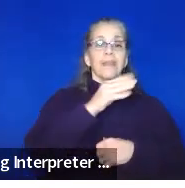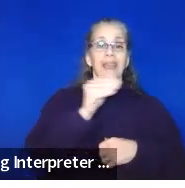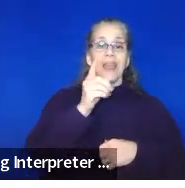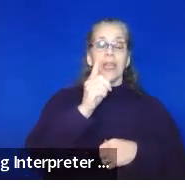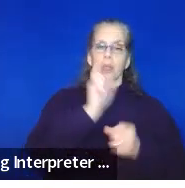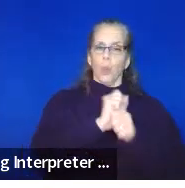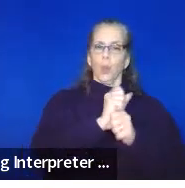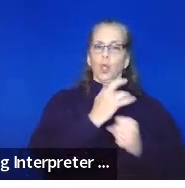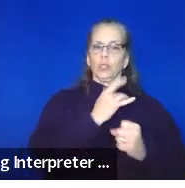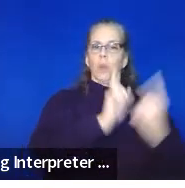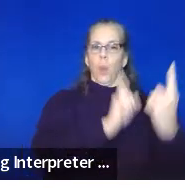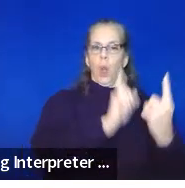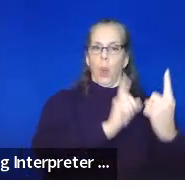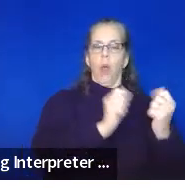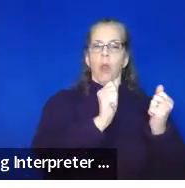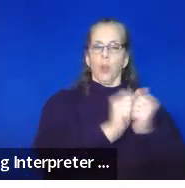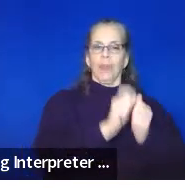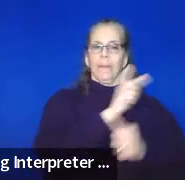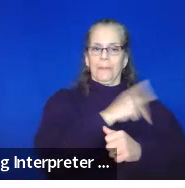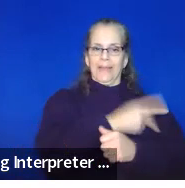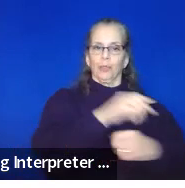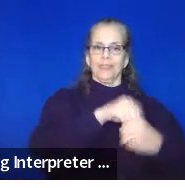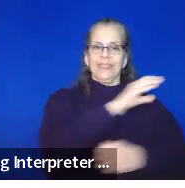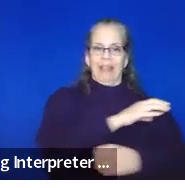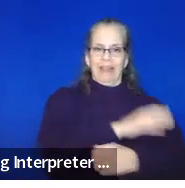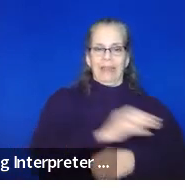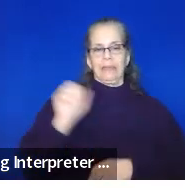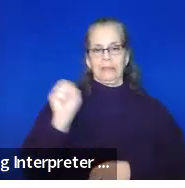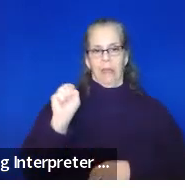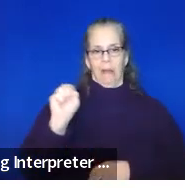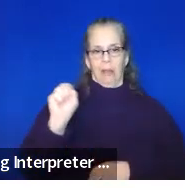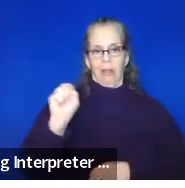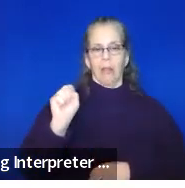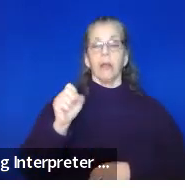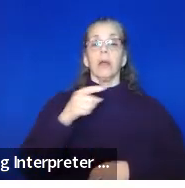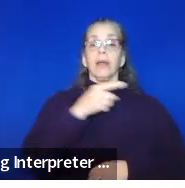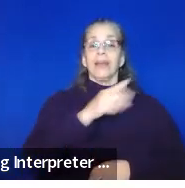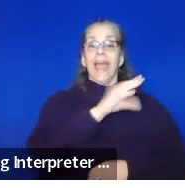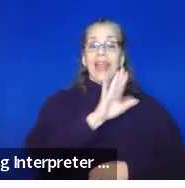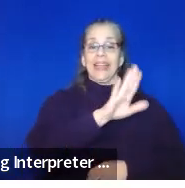He has researched trained in both bottom up how the ear and speech and music and top down